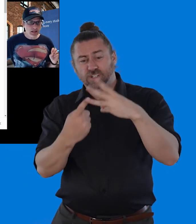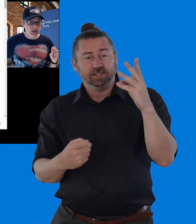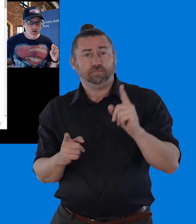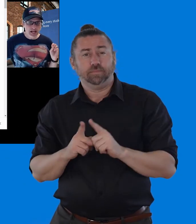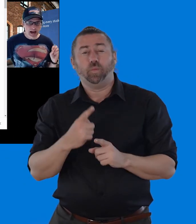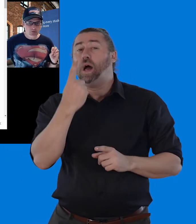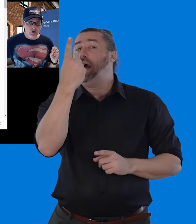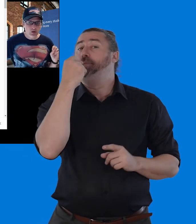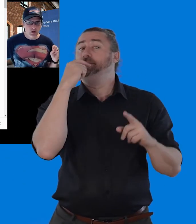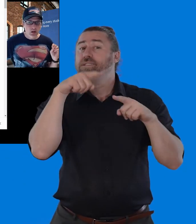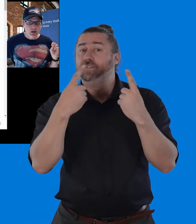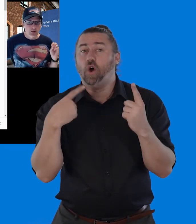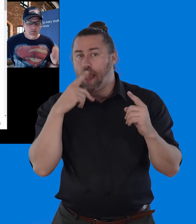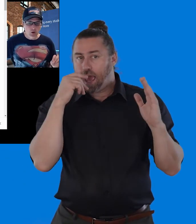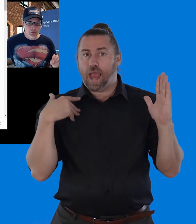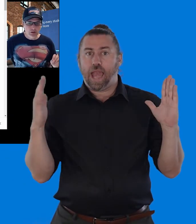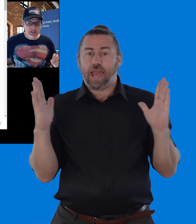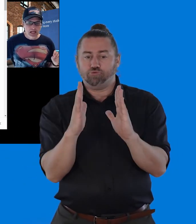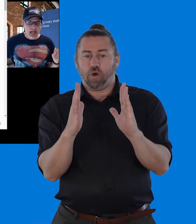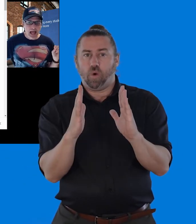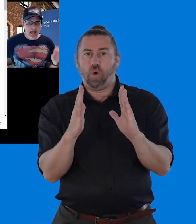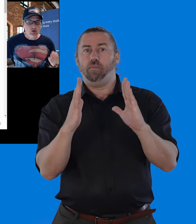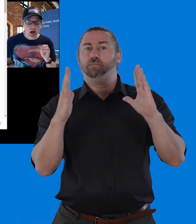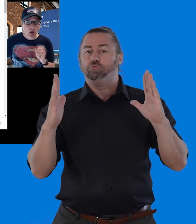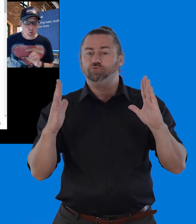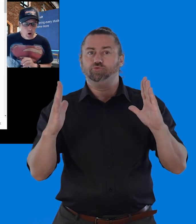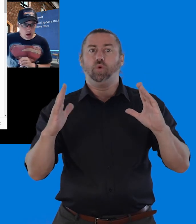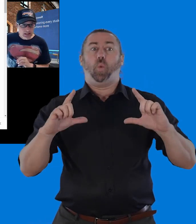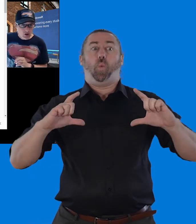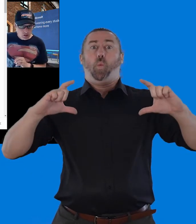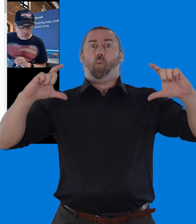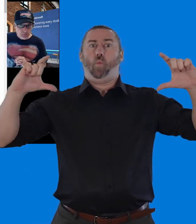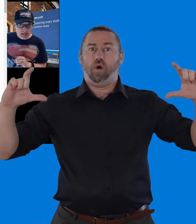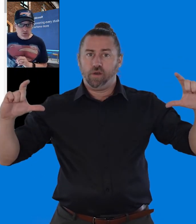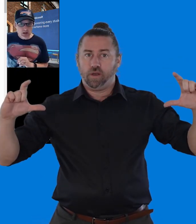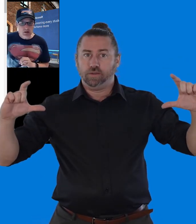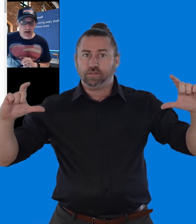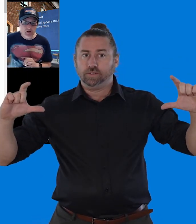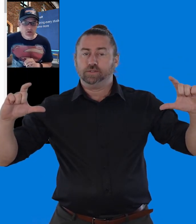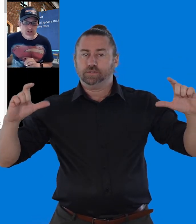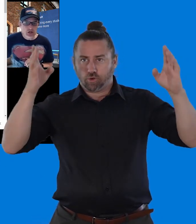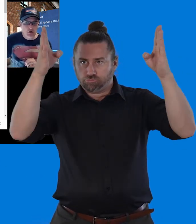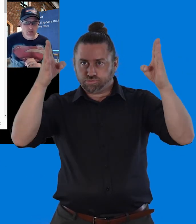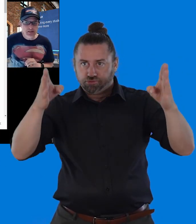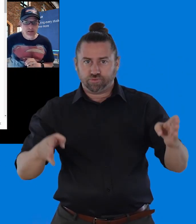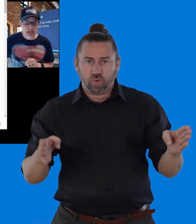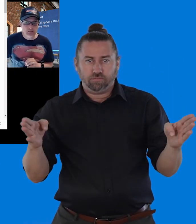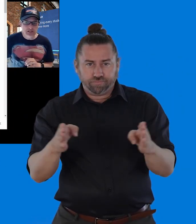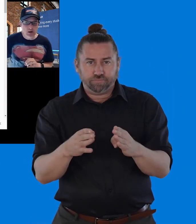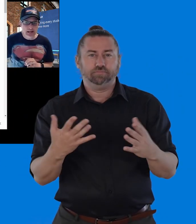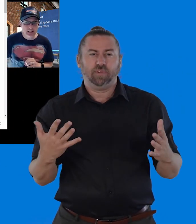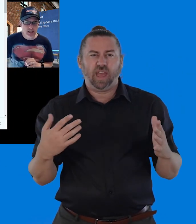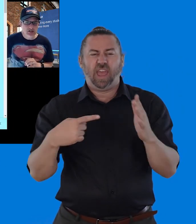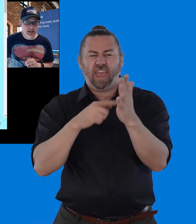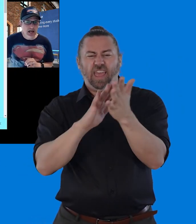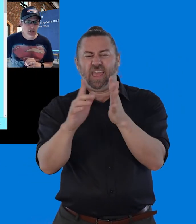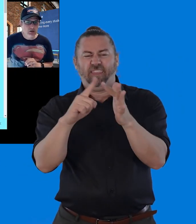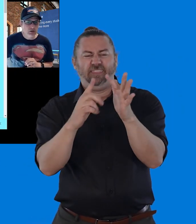I can go narrow, moderate and wide column as well. And then I've also got my theme so I can change the colour